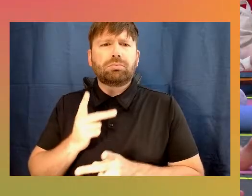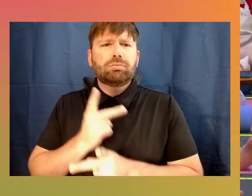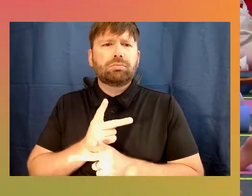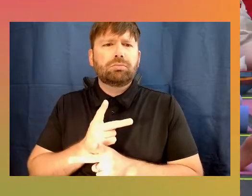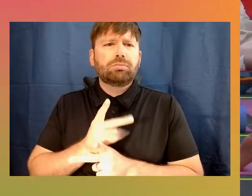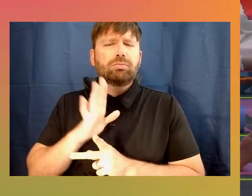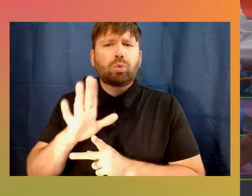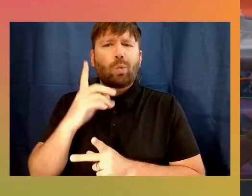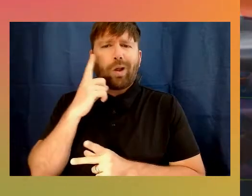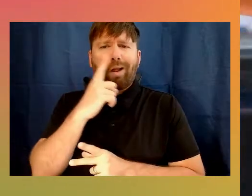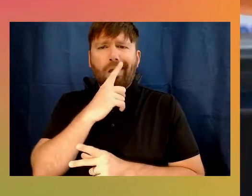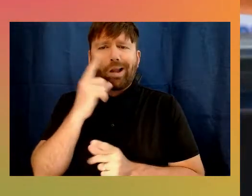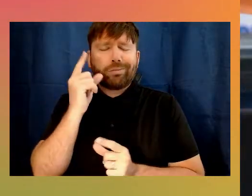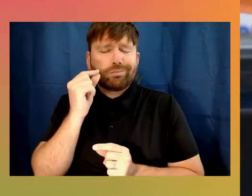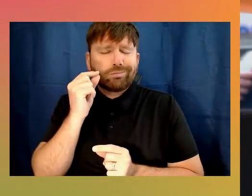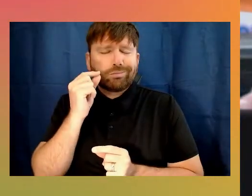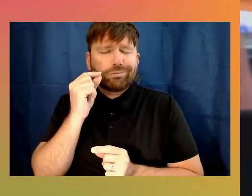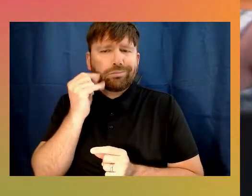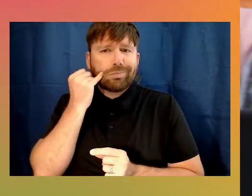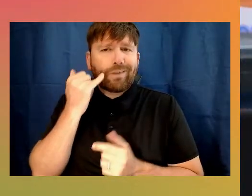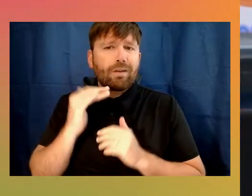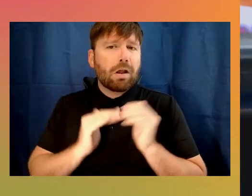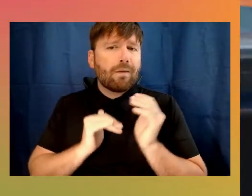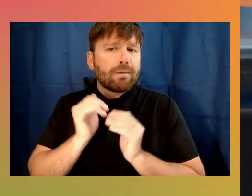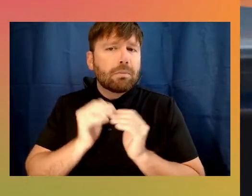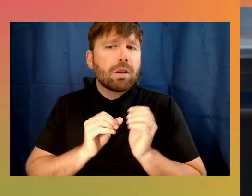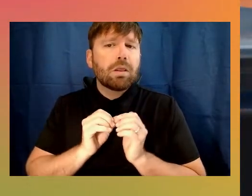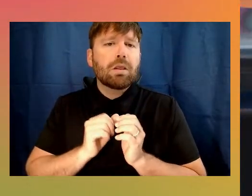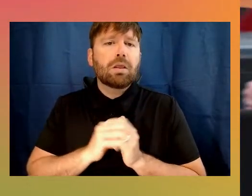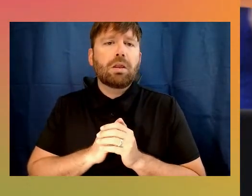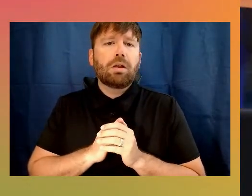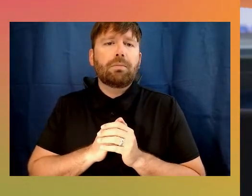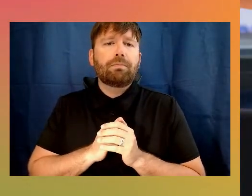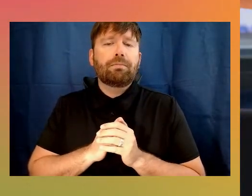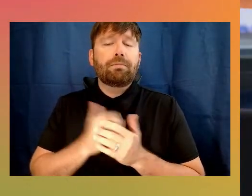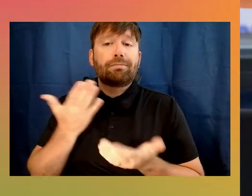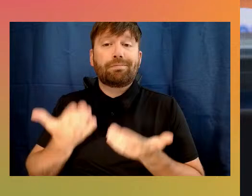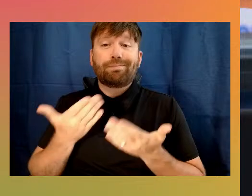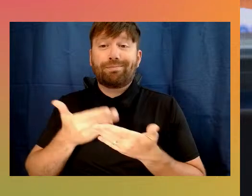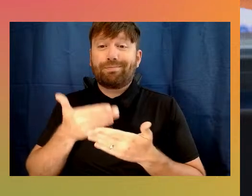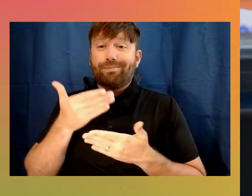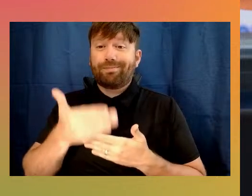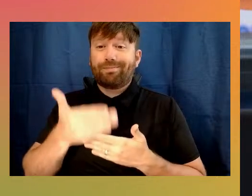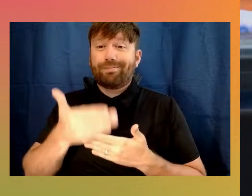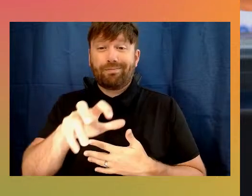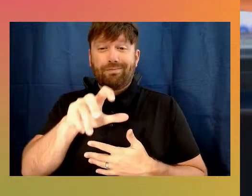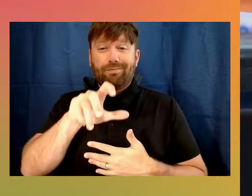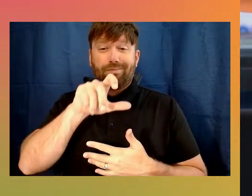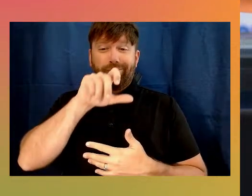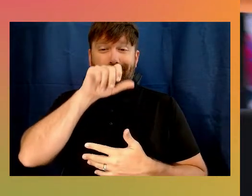IF YOU FEEL COMFORTABLE,